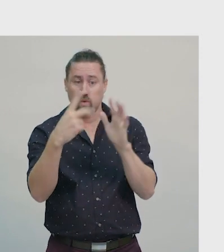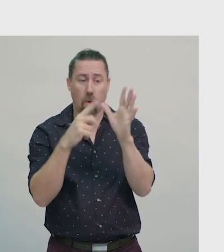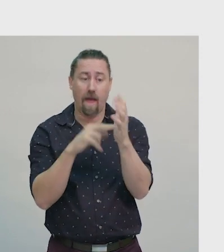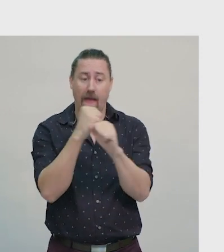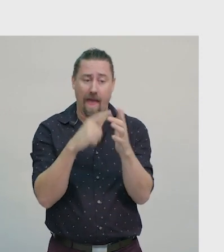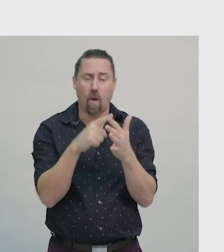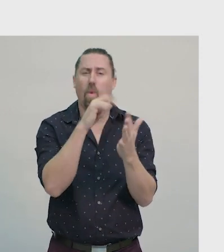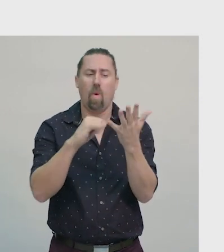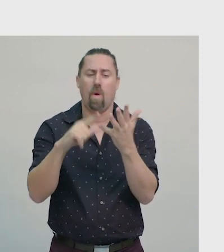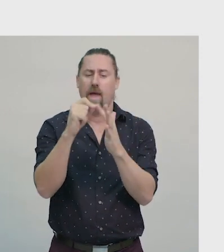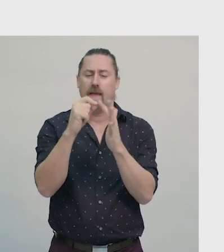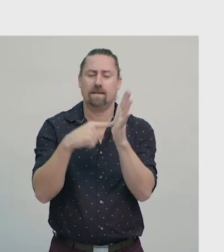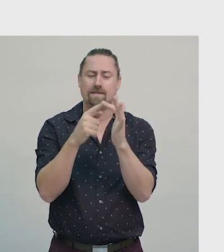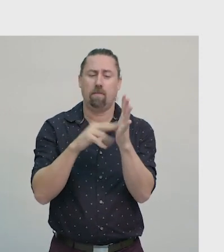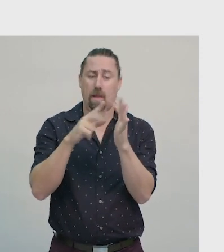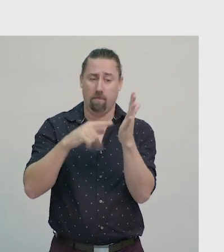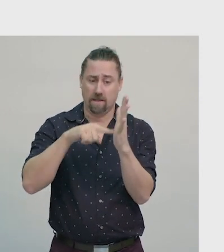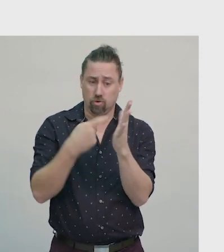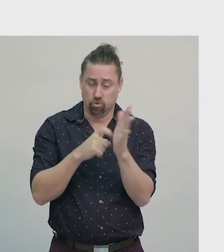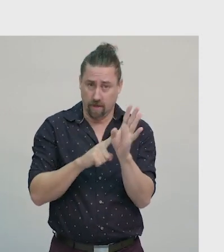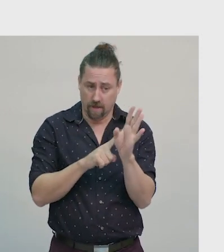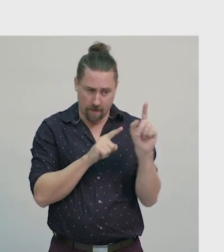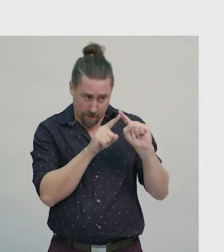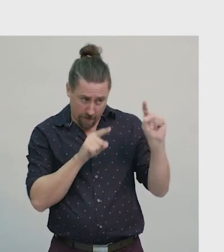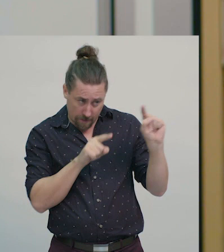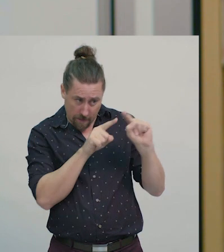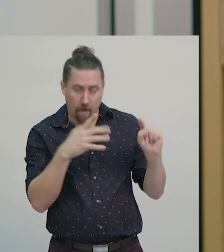which means they add up to 180 degrees.